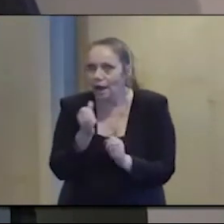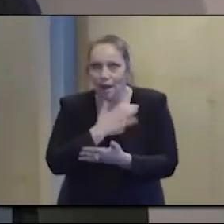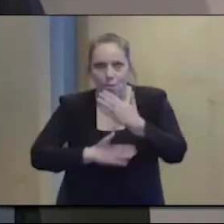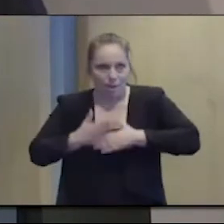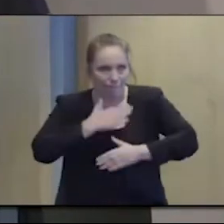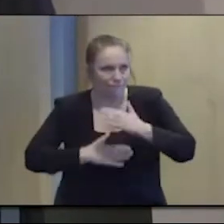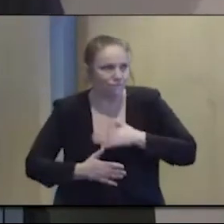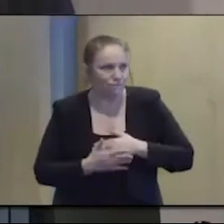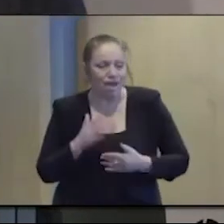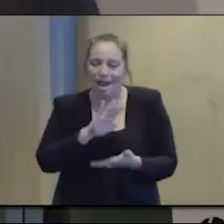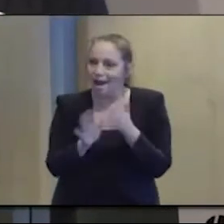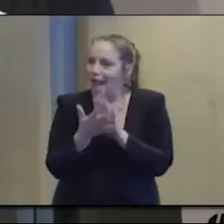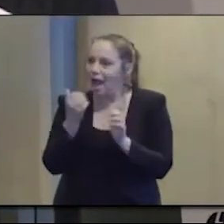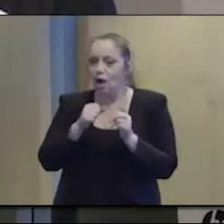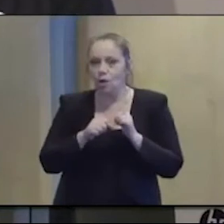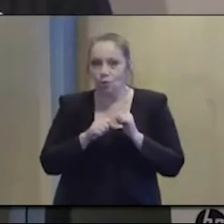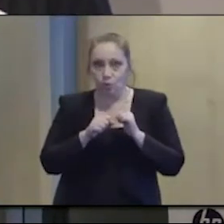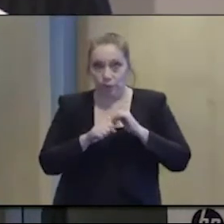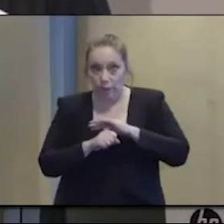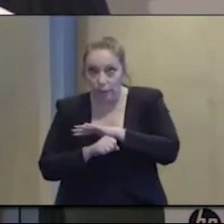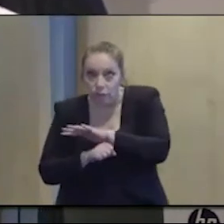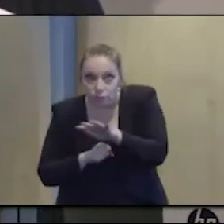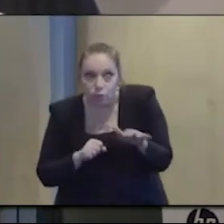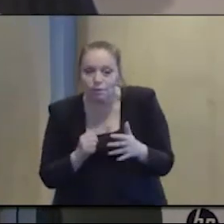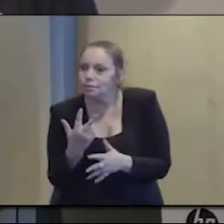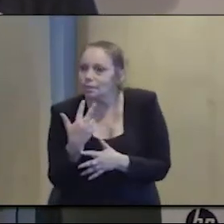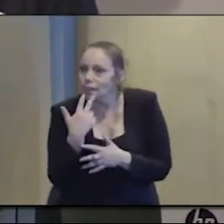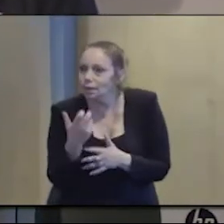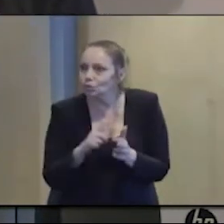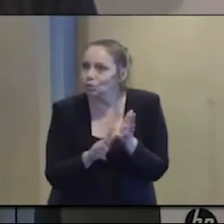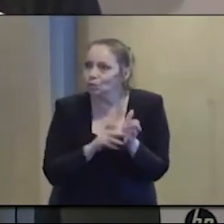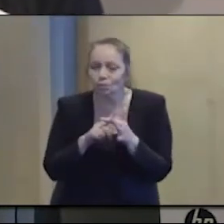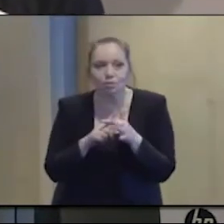and how that actually influences our electricity use and all the rest of it. I